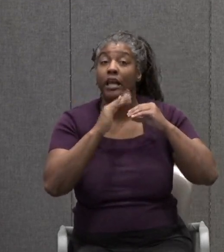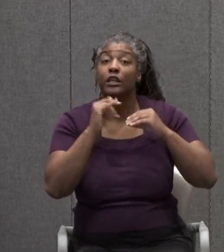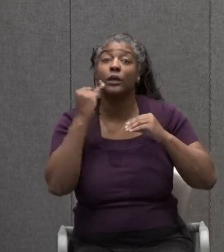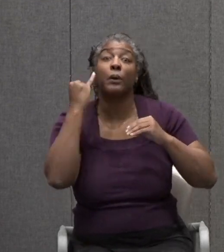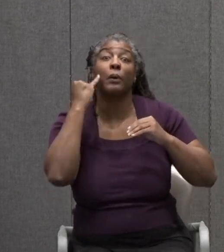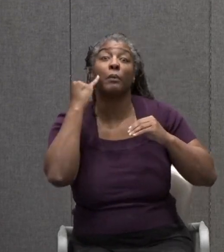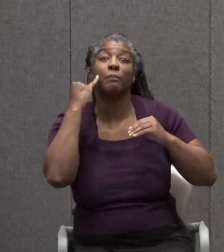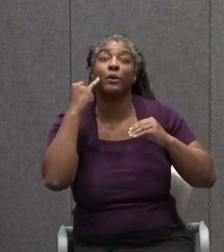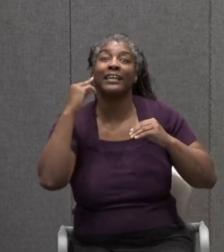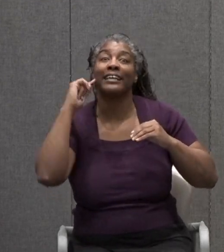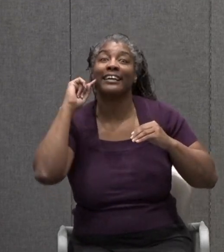Can you describe it?